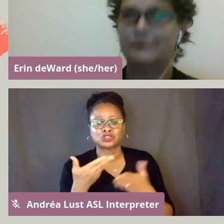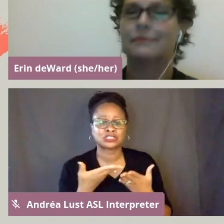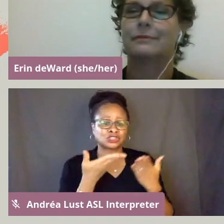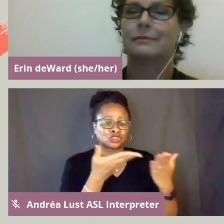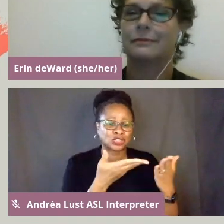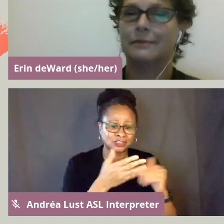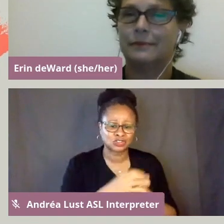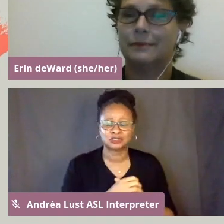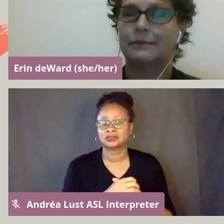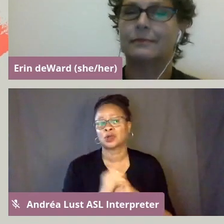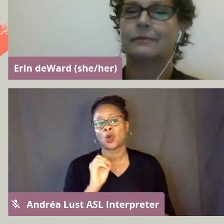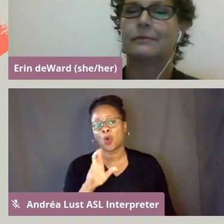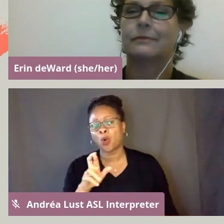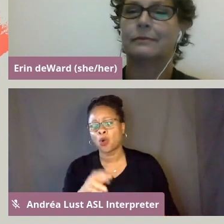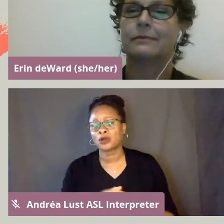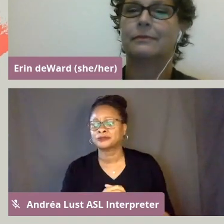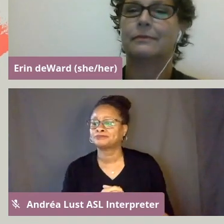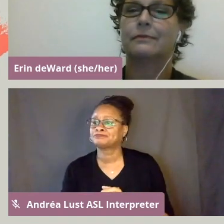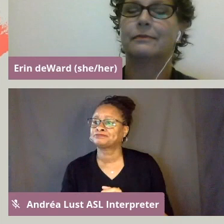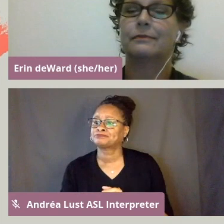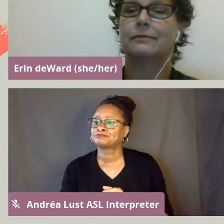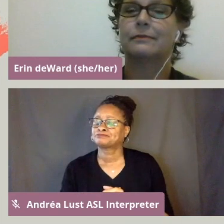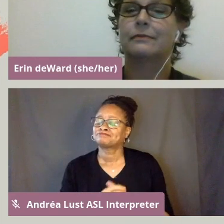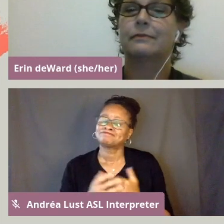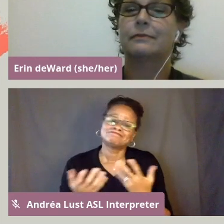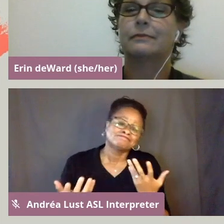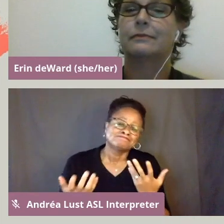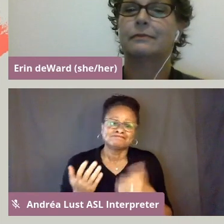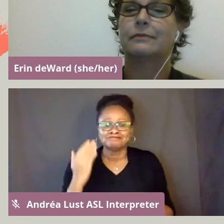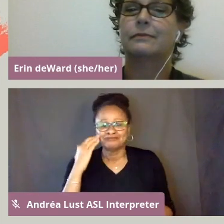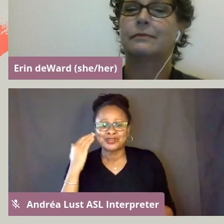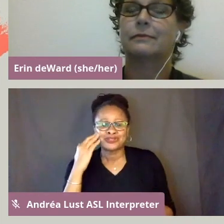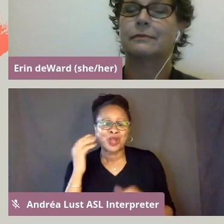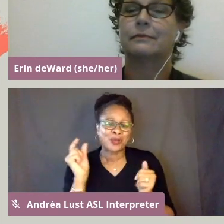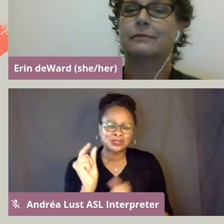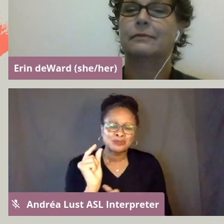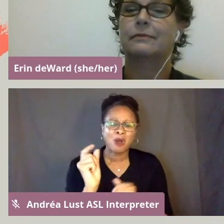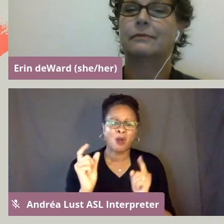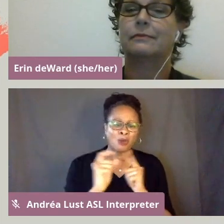Or it was just smaller vocabulary